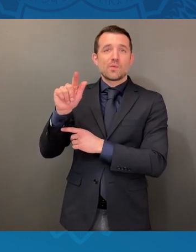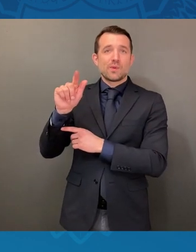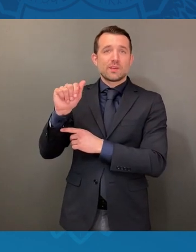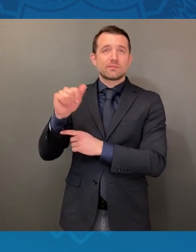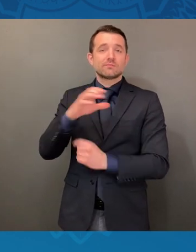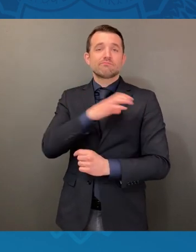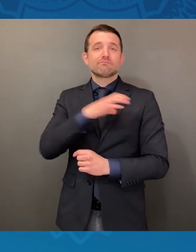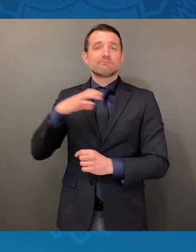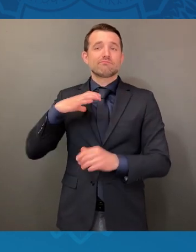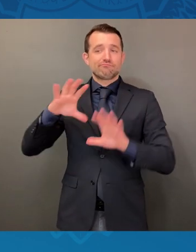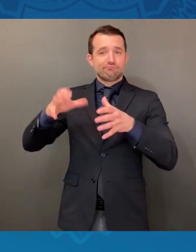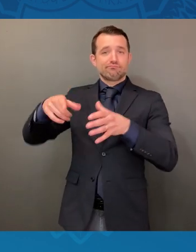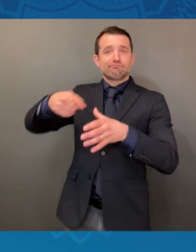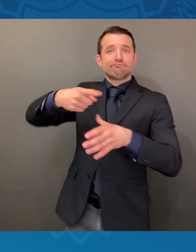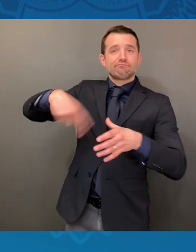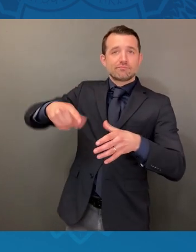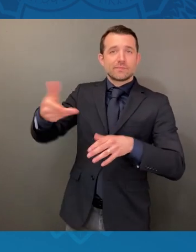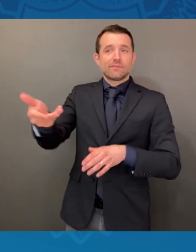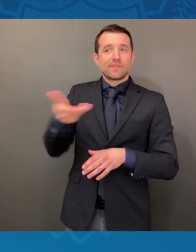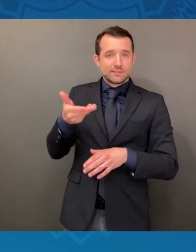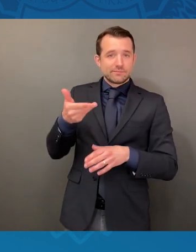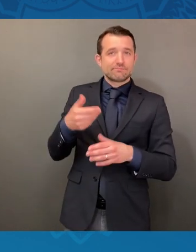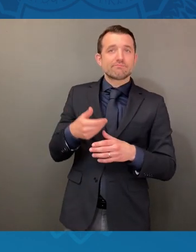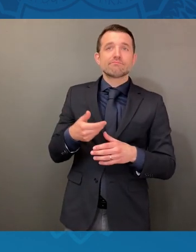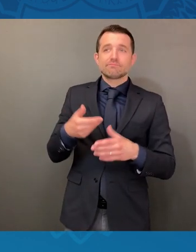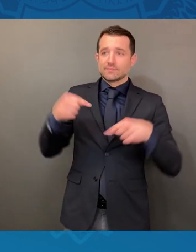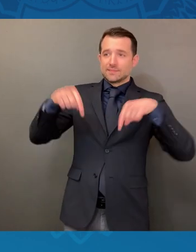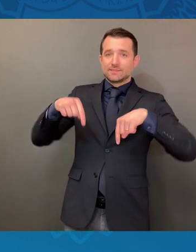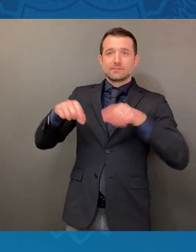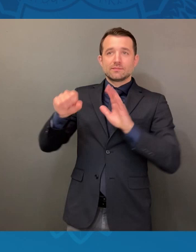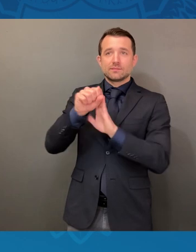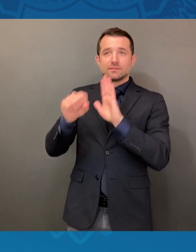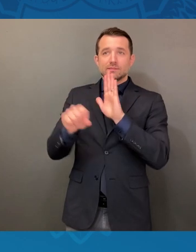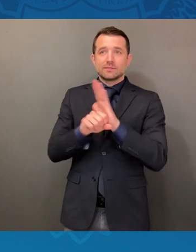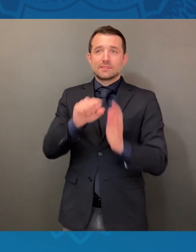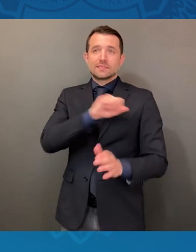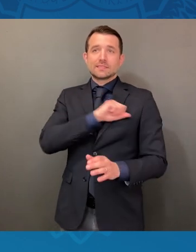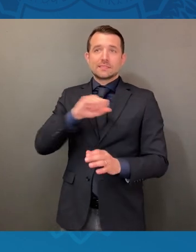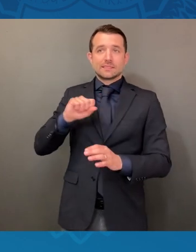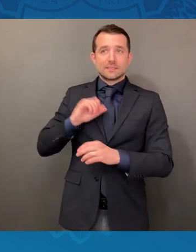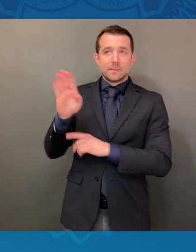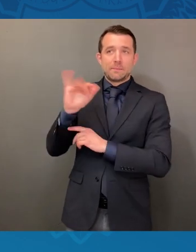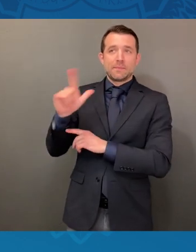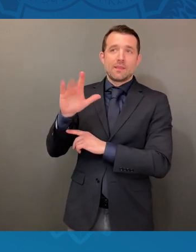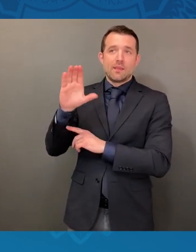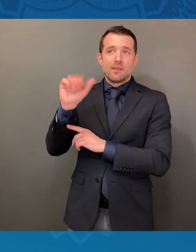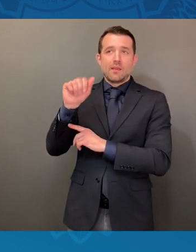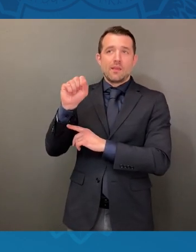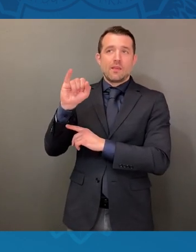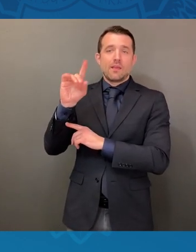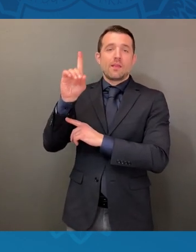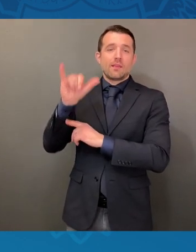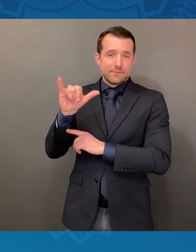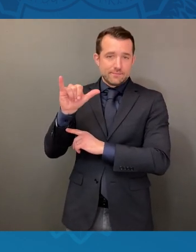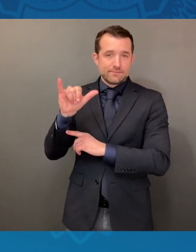I was with Senator Bill Cassidy last week and I was unable to be here today. But I'll tell you, we were together at the White House